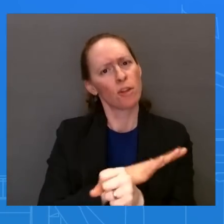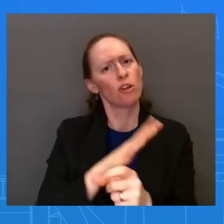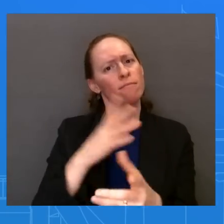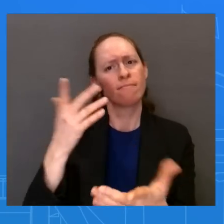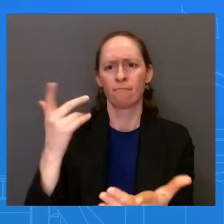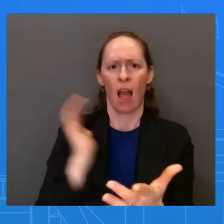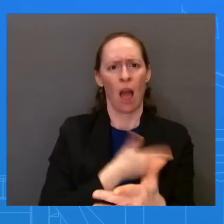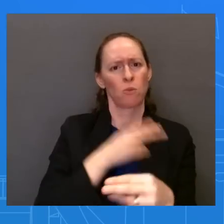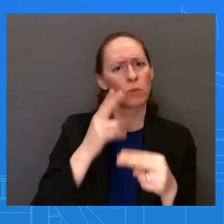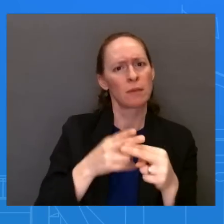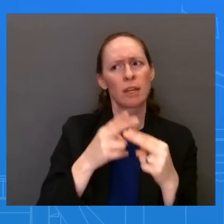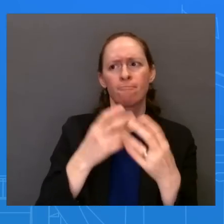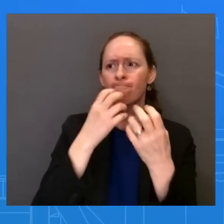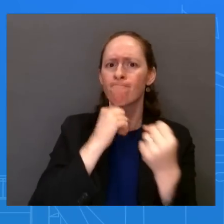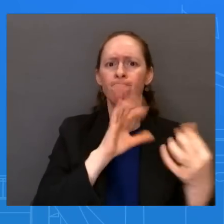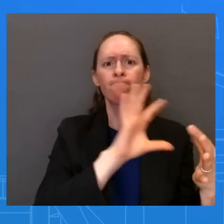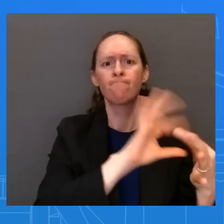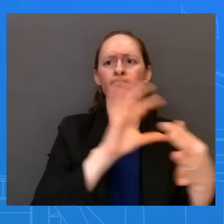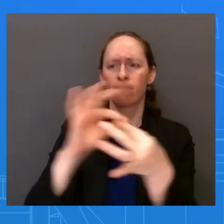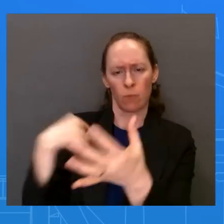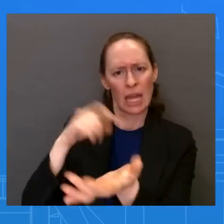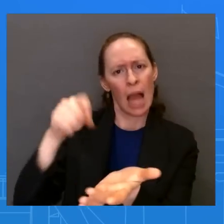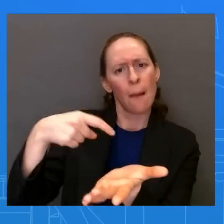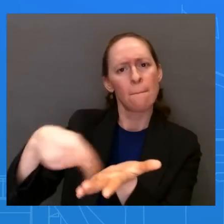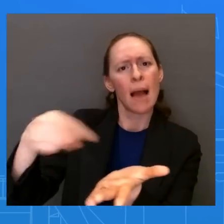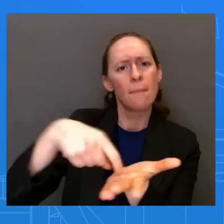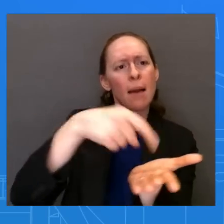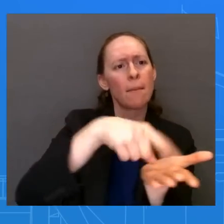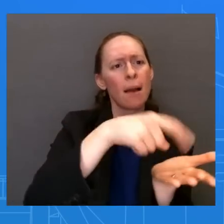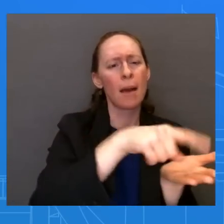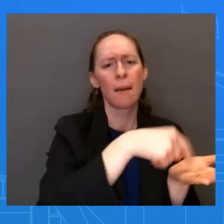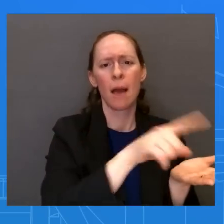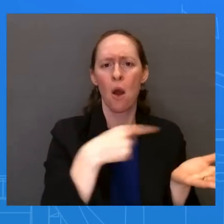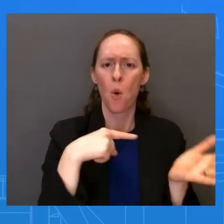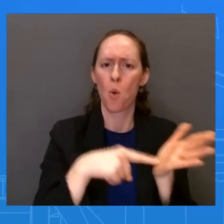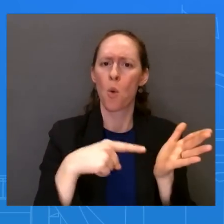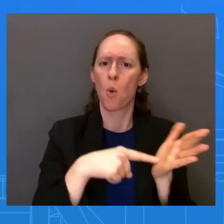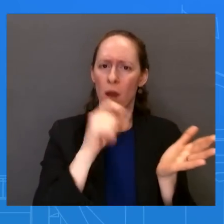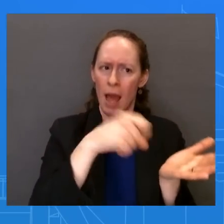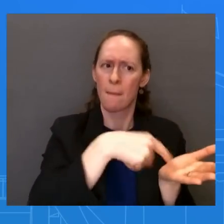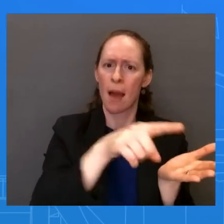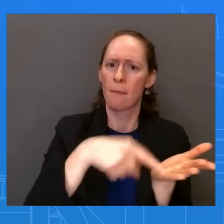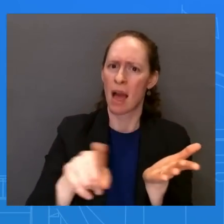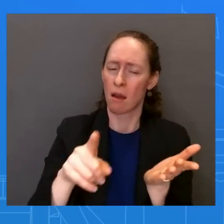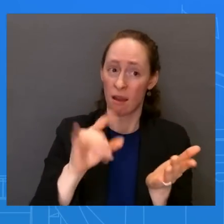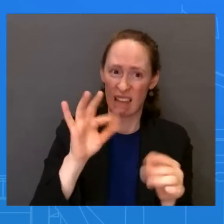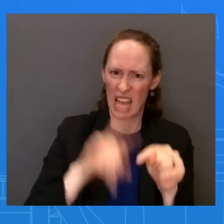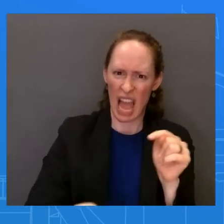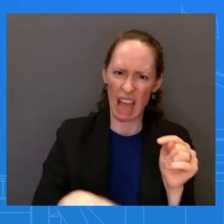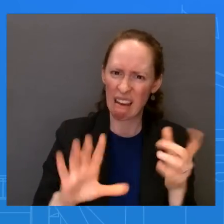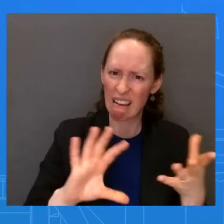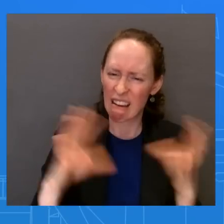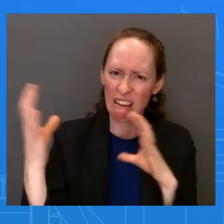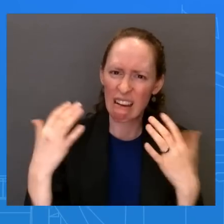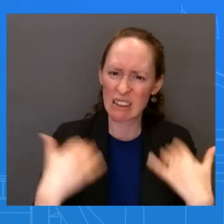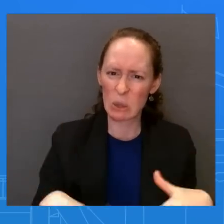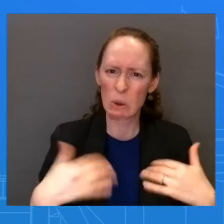It's been done in a bipartisan way the last three times under -- three times under the last administration. And that's what we want to see. The Press: So just to be clear,